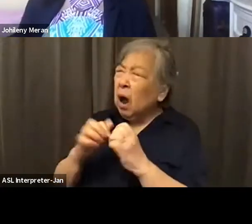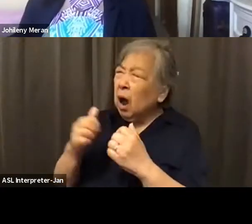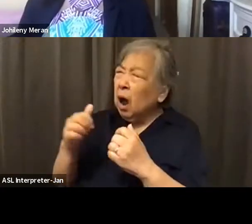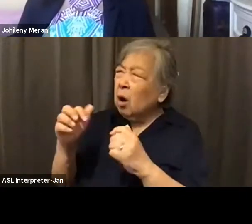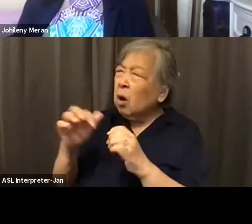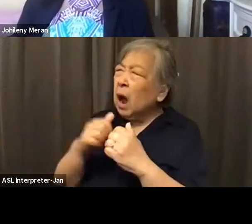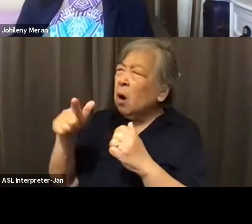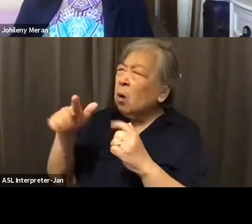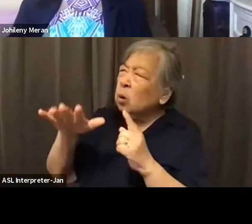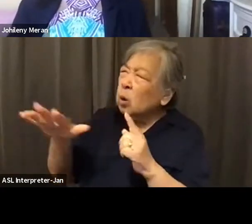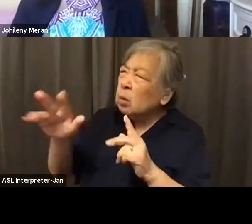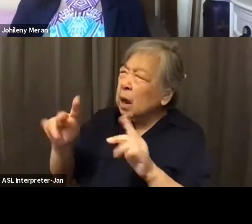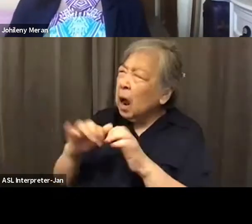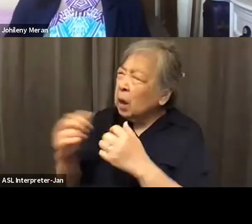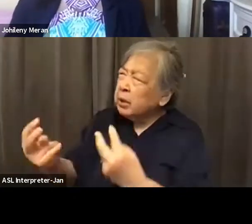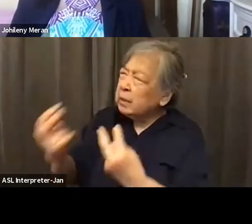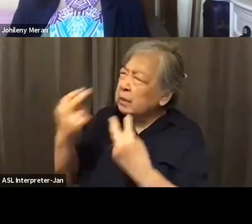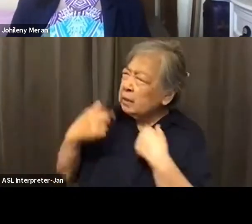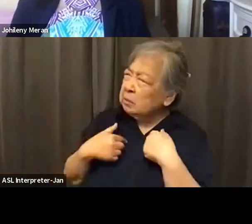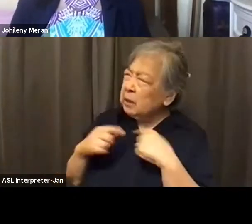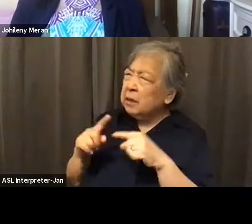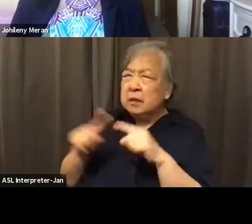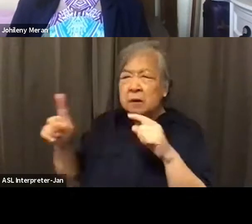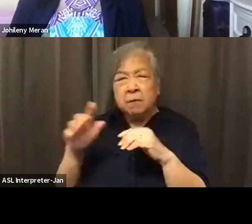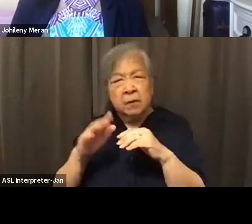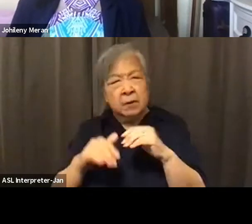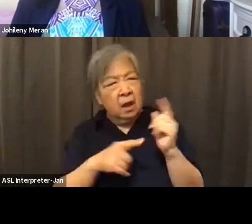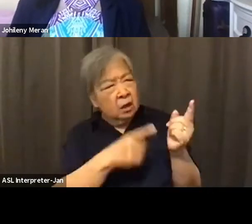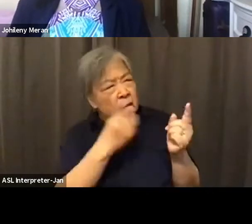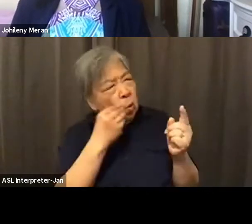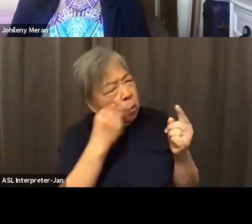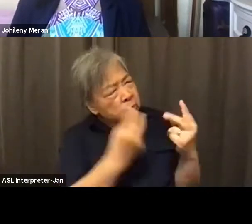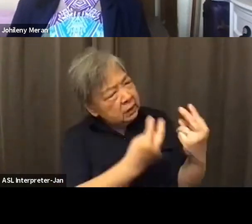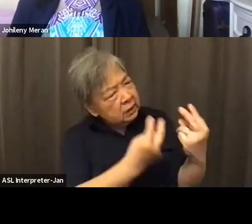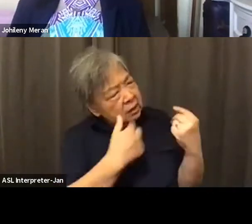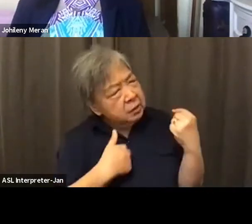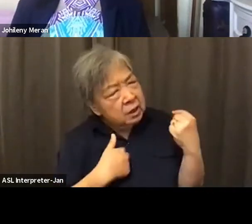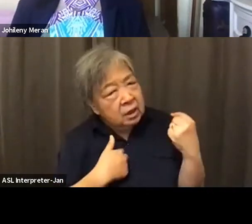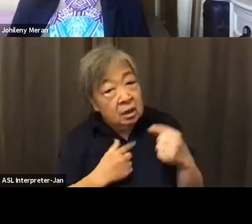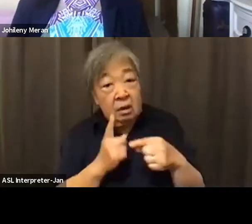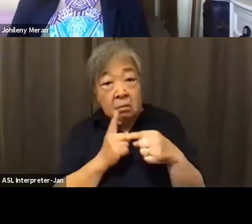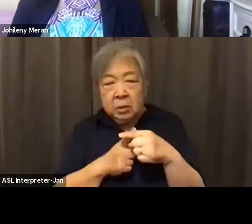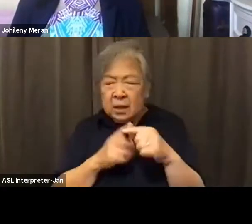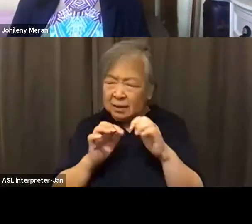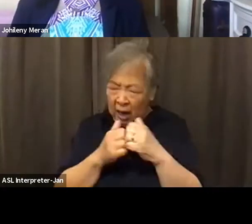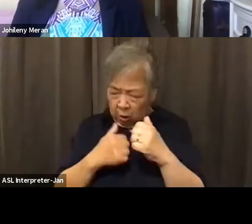people perceive you might be different from the way you're perceived at home and sometimes how you even perceive yourself.